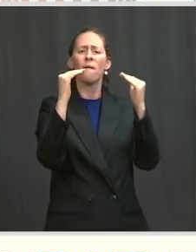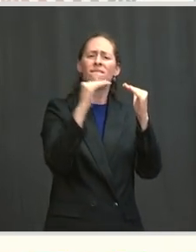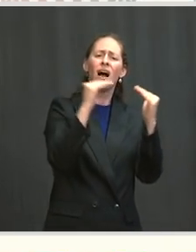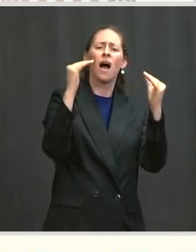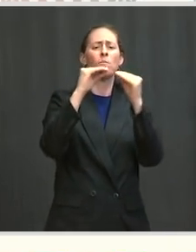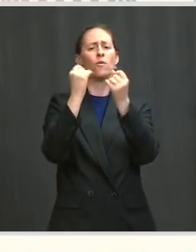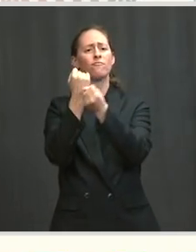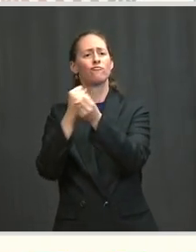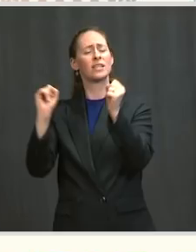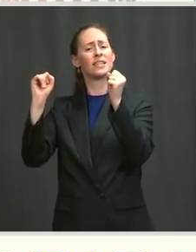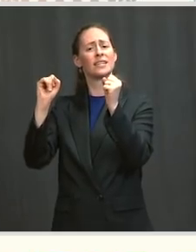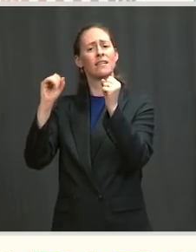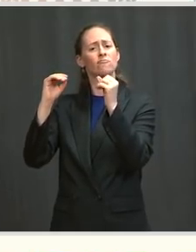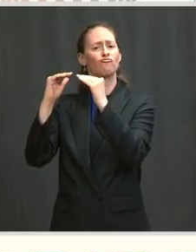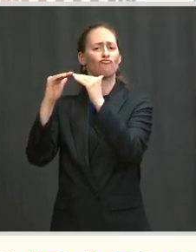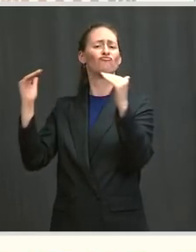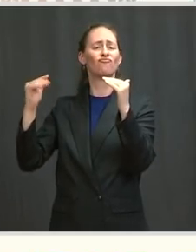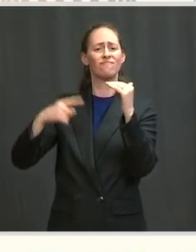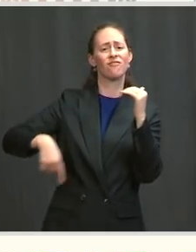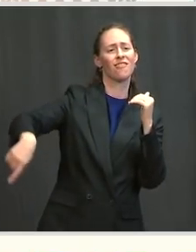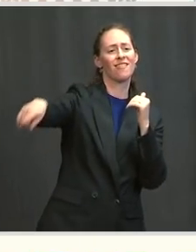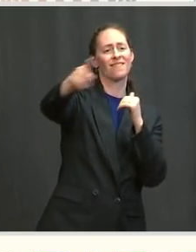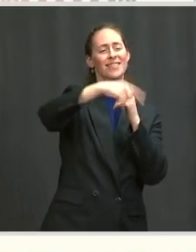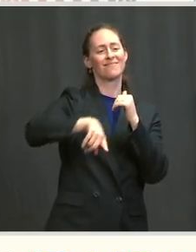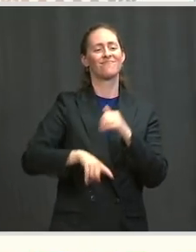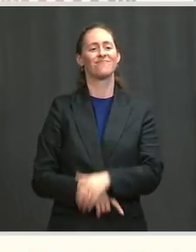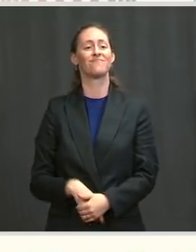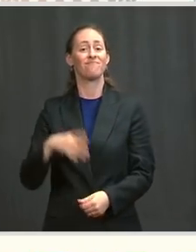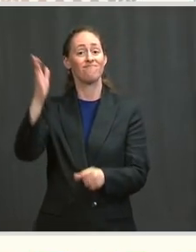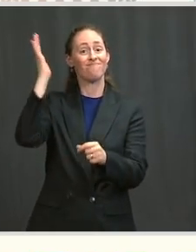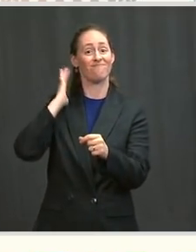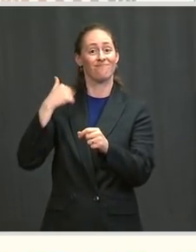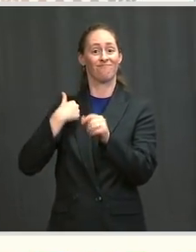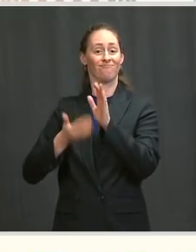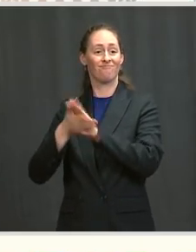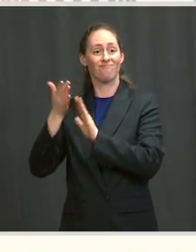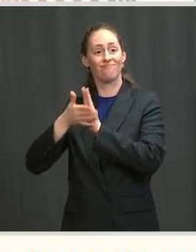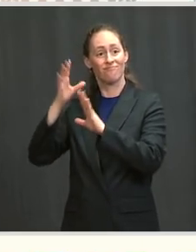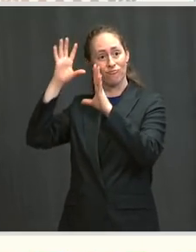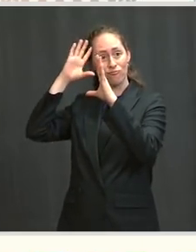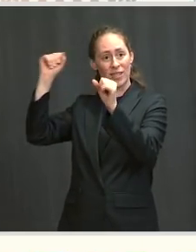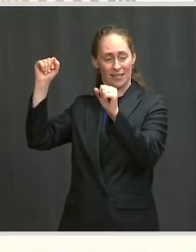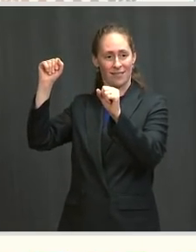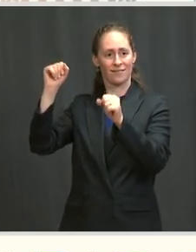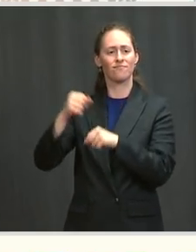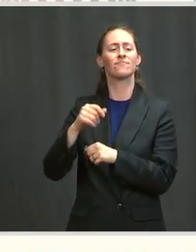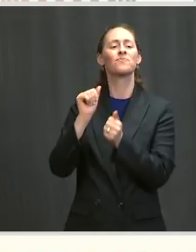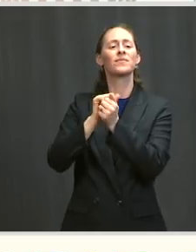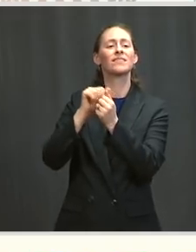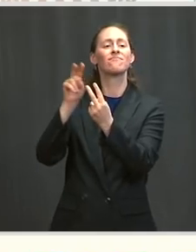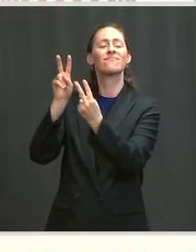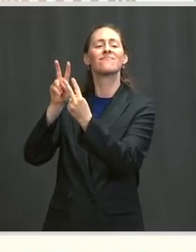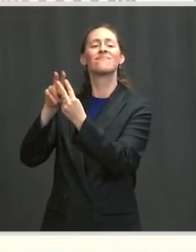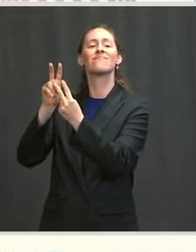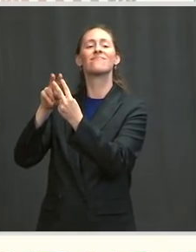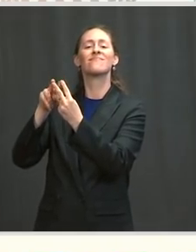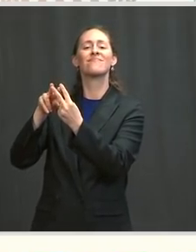You know, during the campaign, Tim Gill and Scott Miller -- and Tim -- one of them is here today, I don't want to embarrass him;